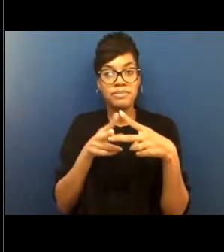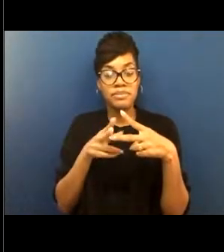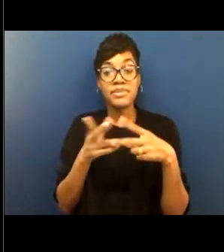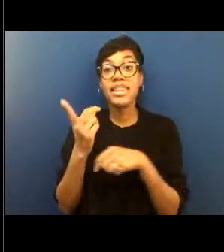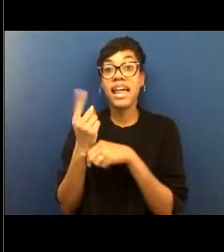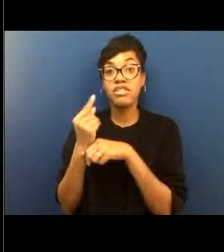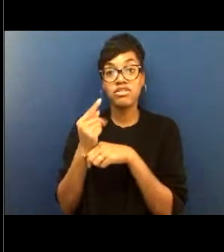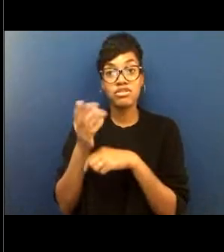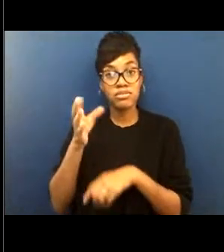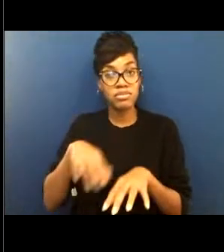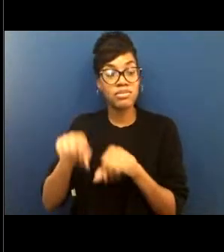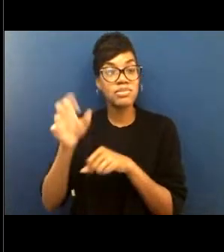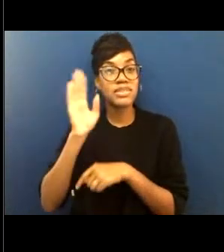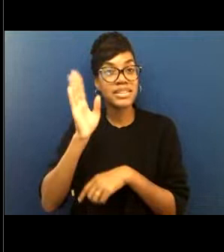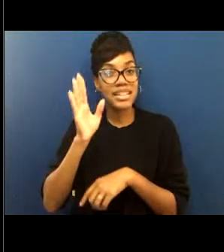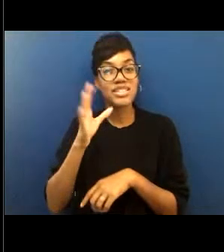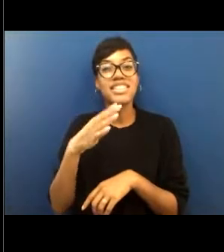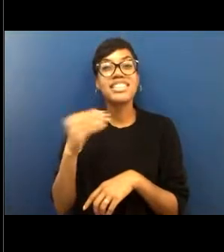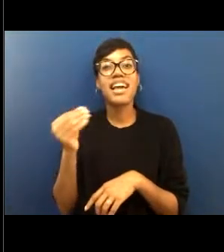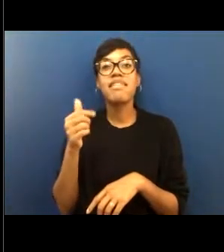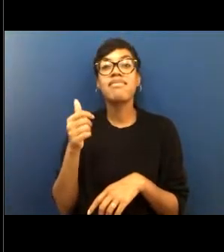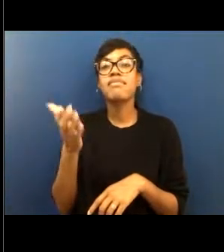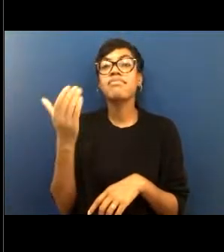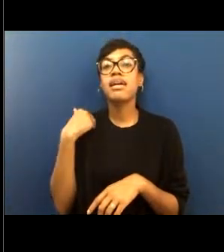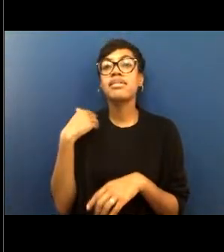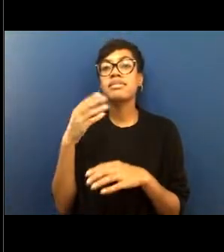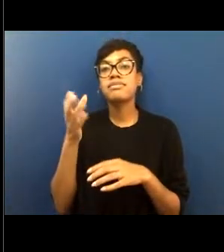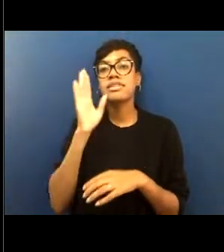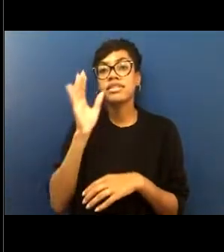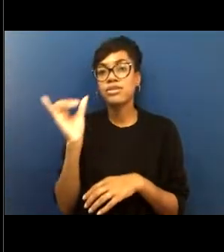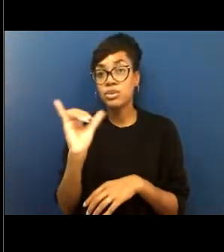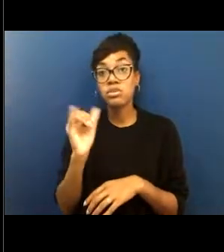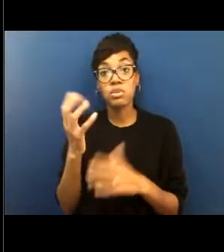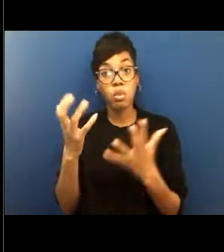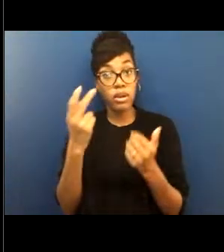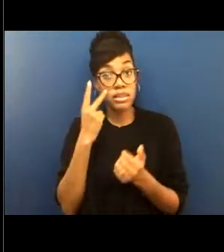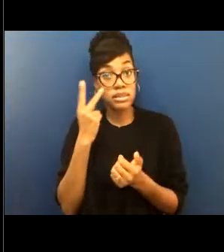So if you're interested in checking out their past talks, look for the recordings on the NOAA Live website.